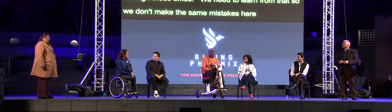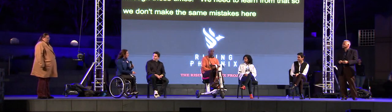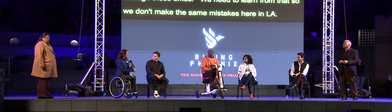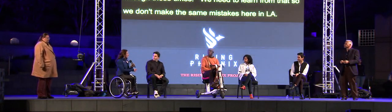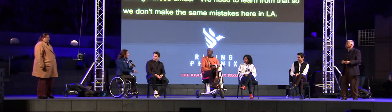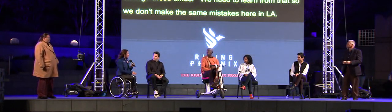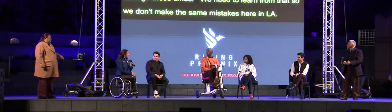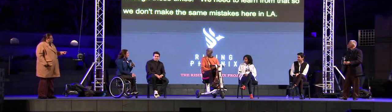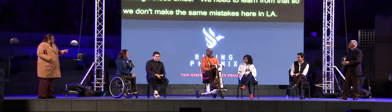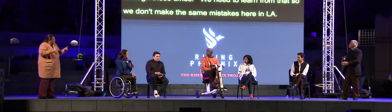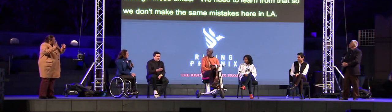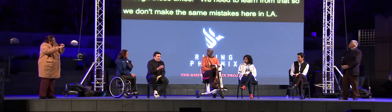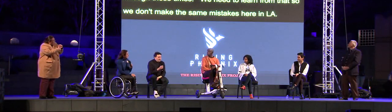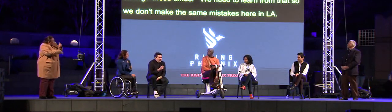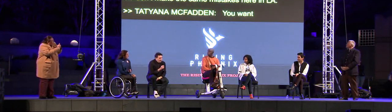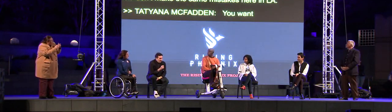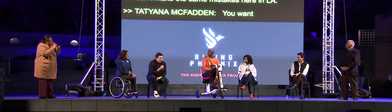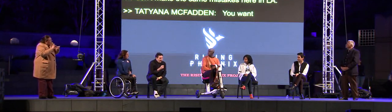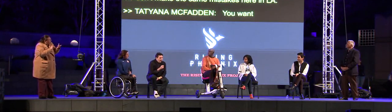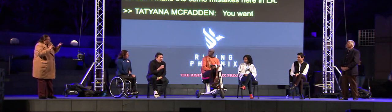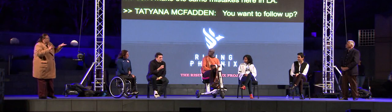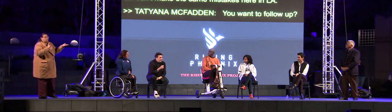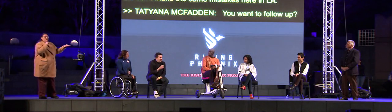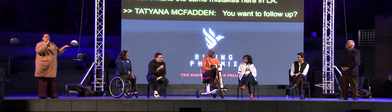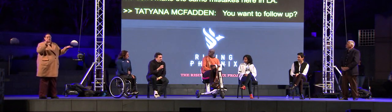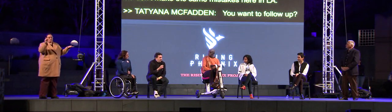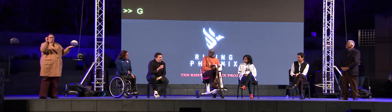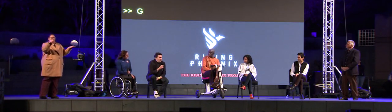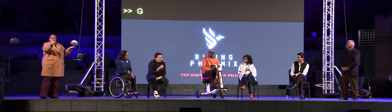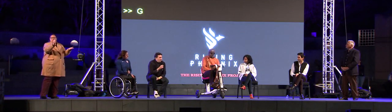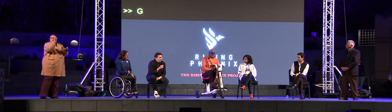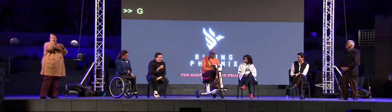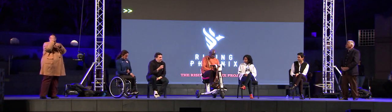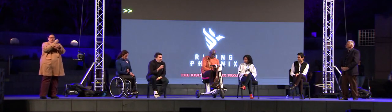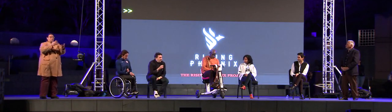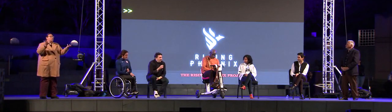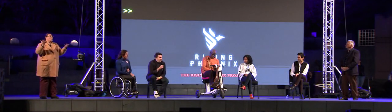And you wanted to follow up? Yeah. I just wanted to let you know that what we're thinking